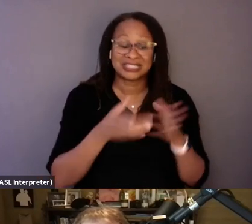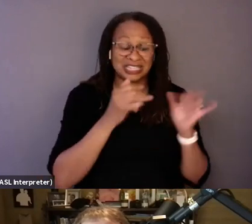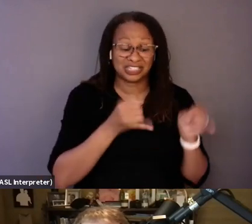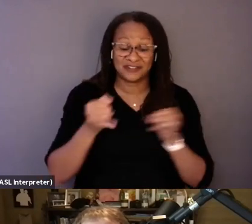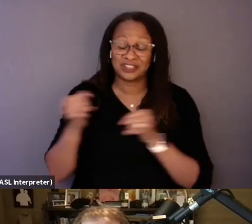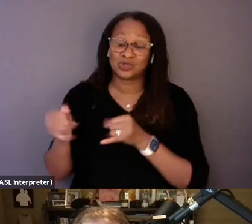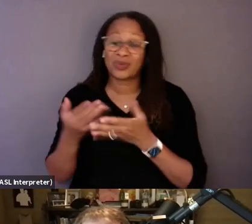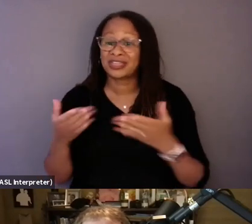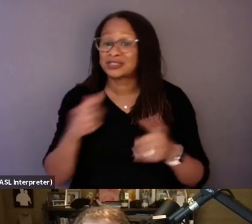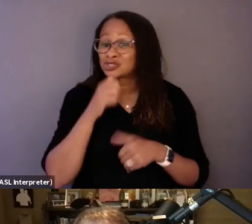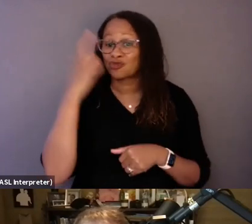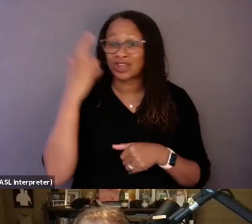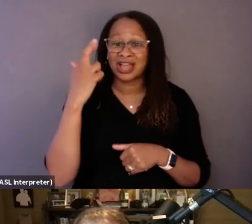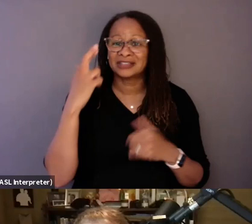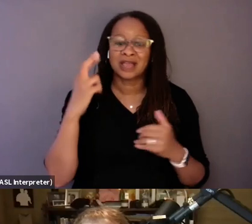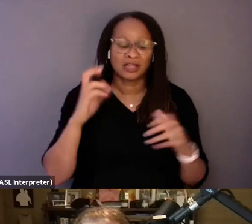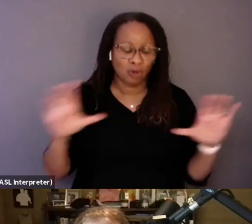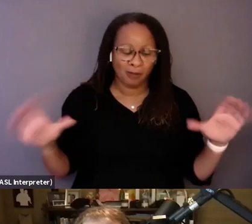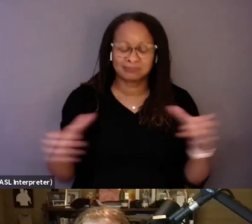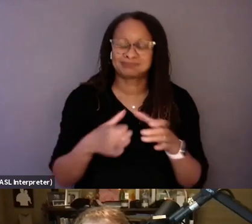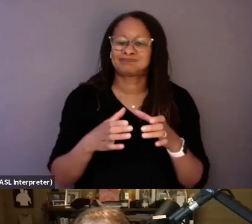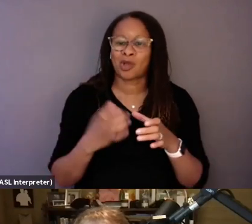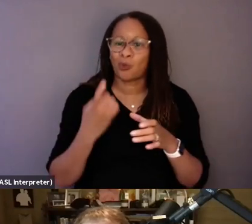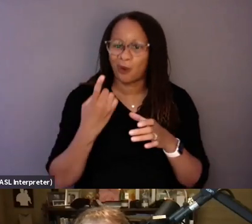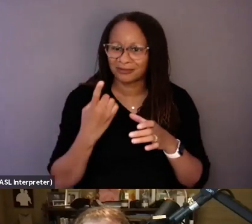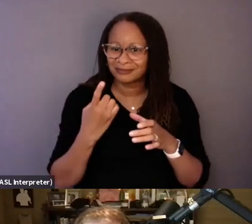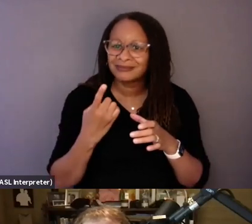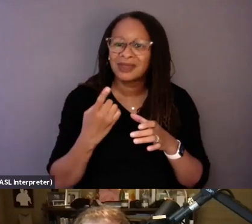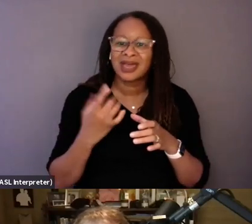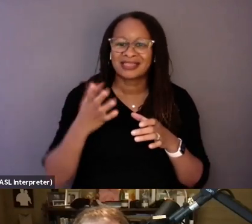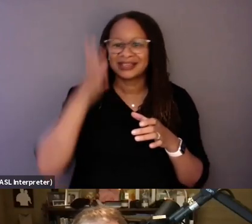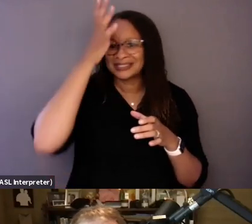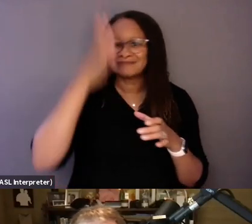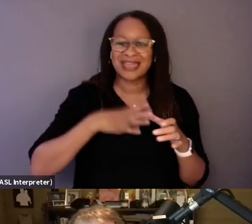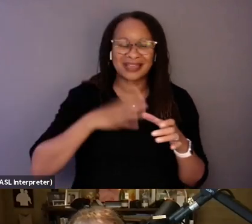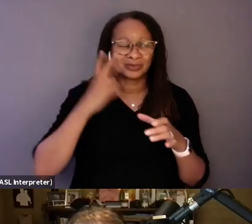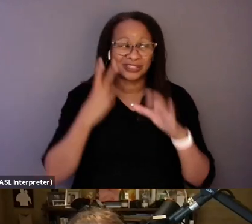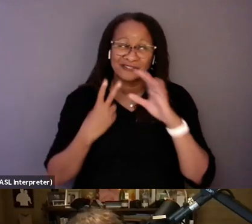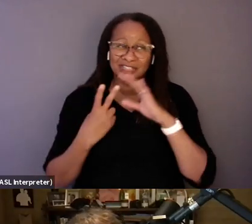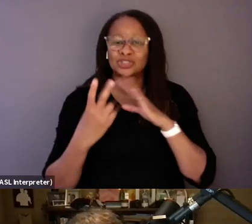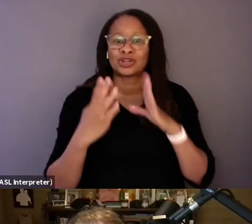they were part of a singular whole. This man was a visionary. He was the director.